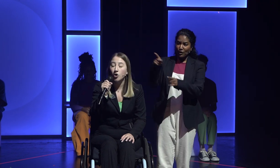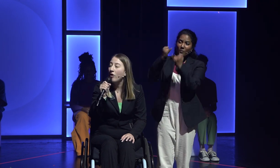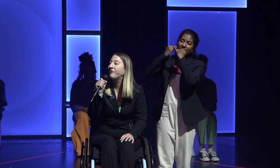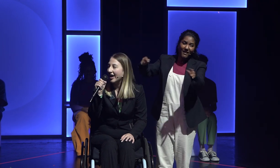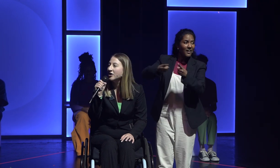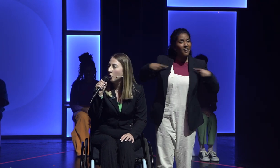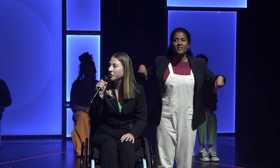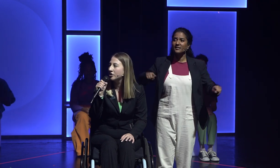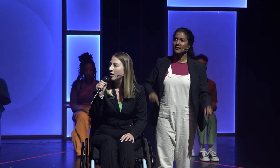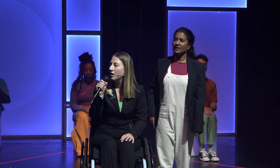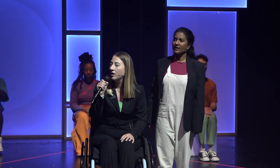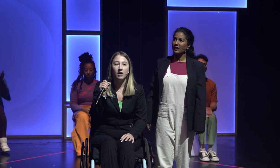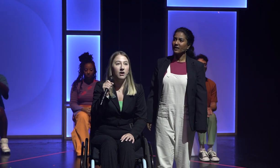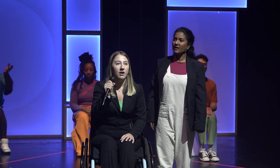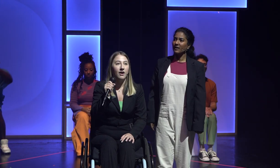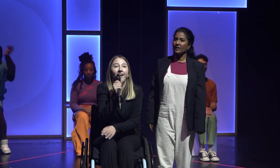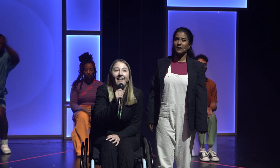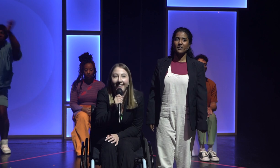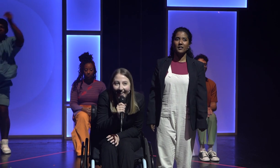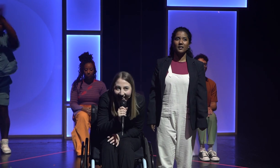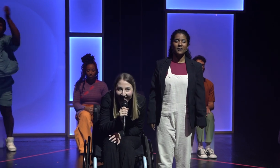and you're failing us. - [ CLAPPING ] Yeah!